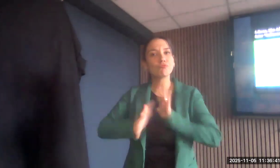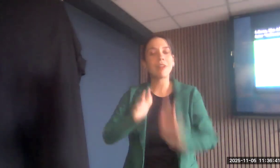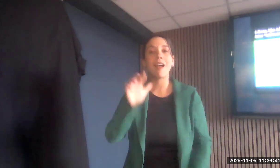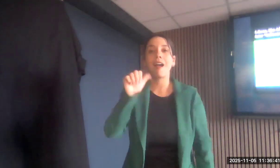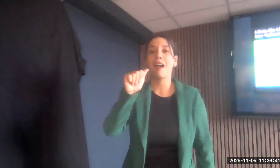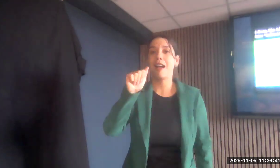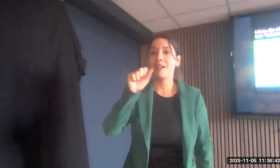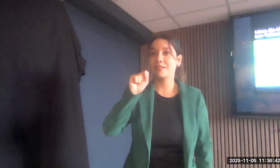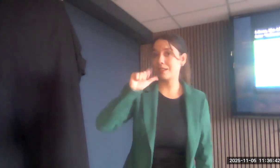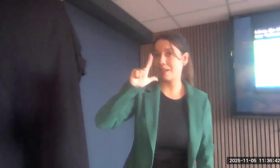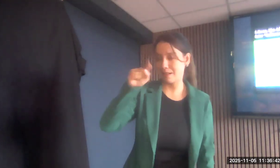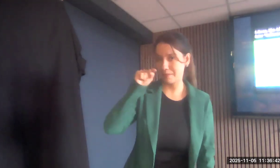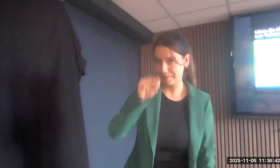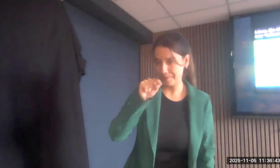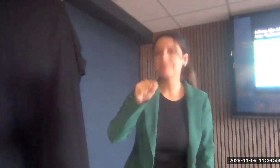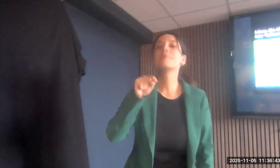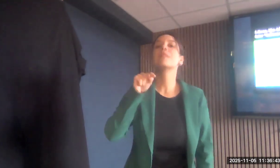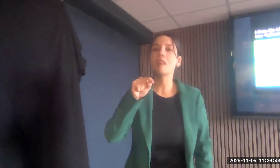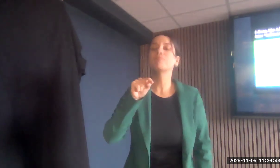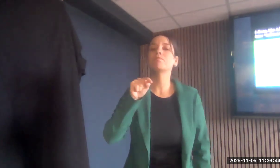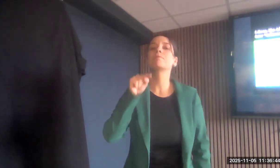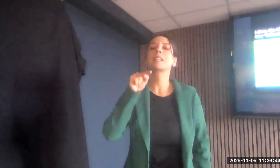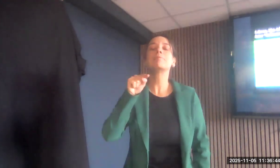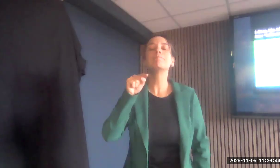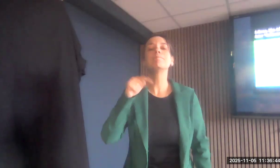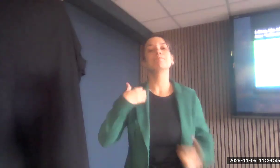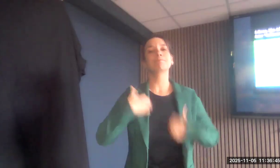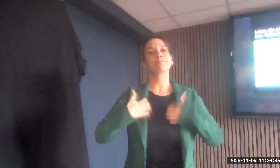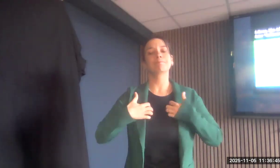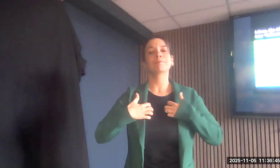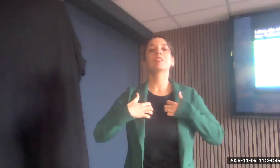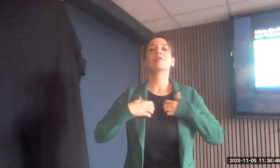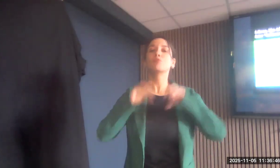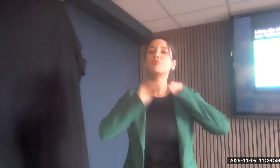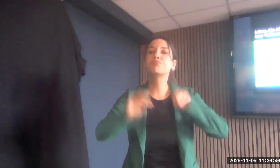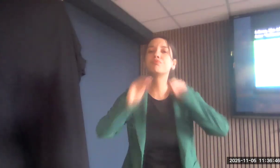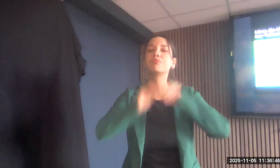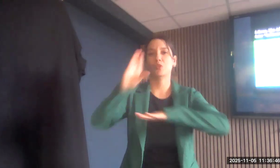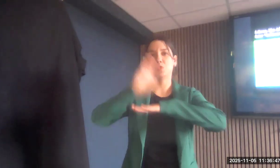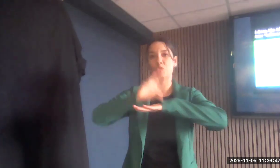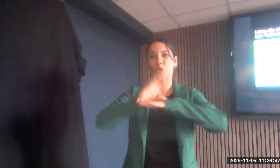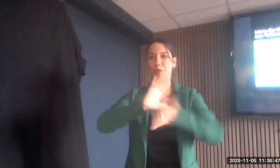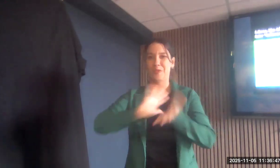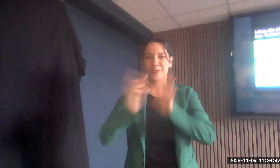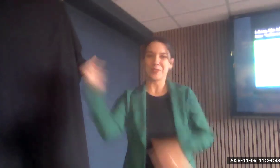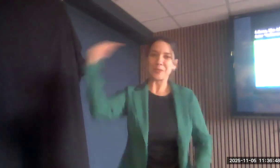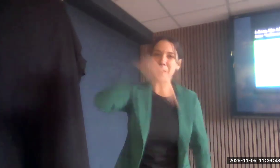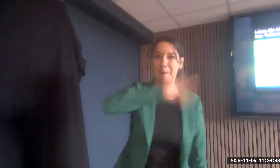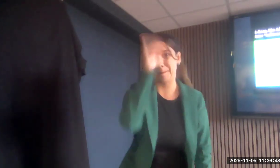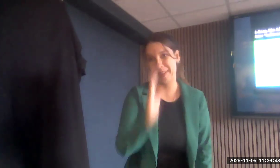He had experience of using American Sign Language. He's another key figure in the development of our language.